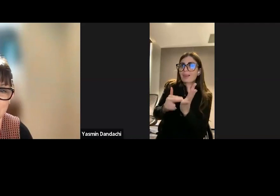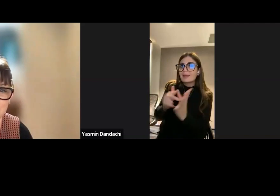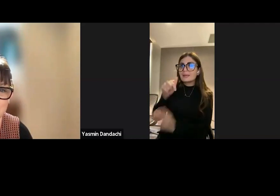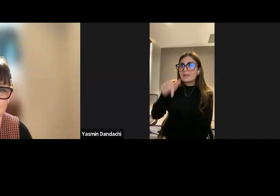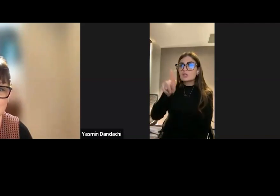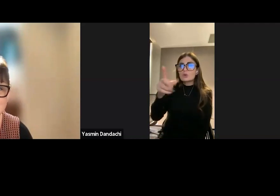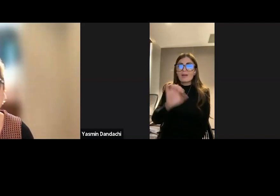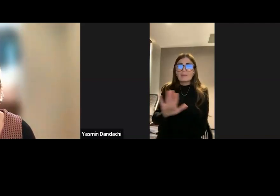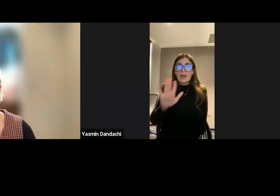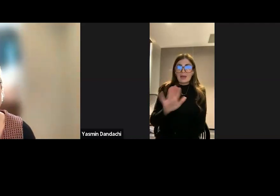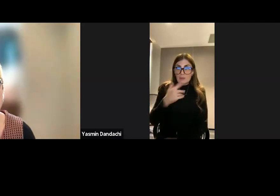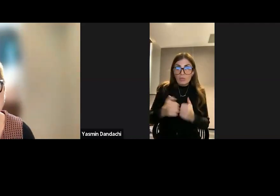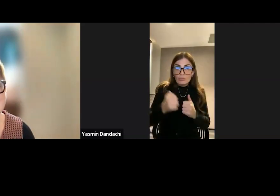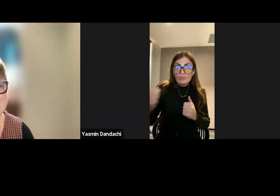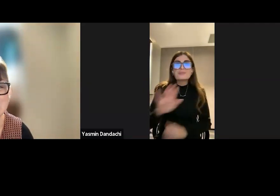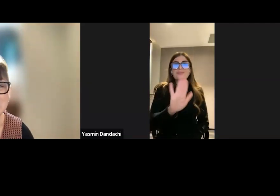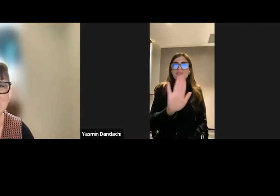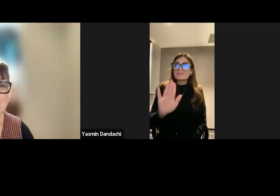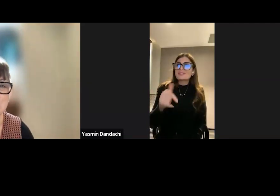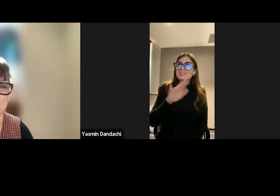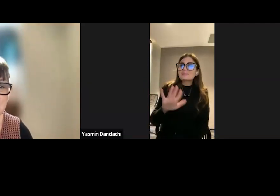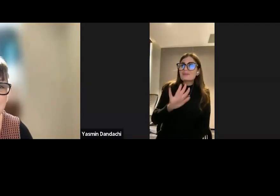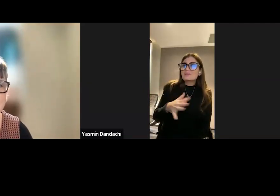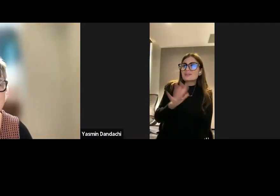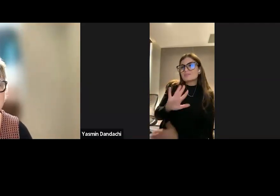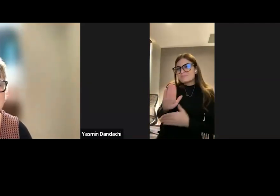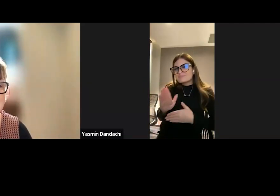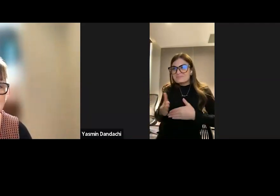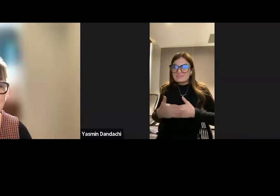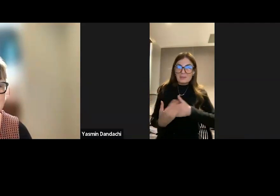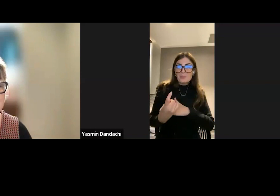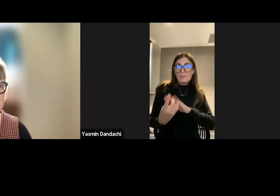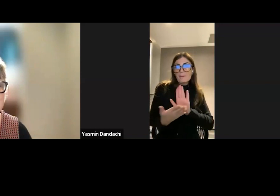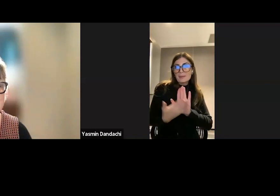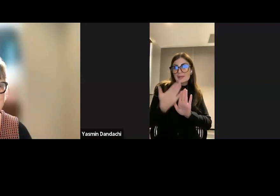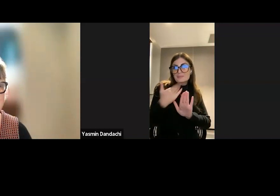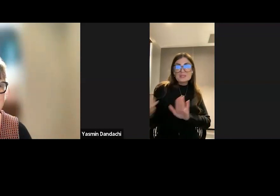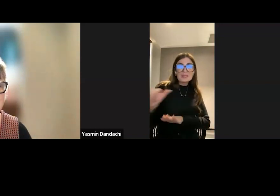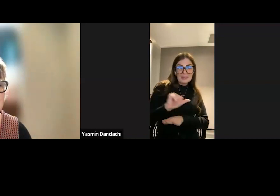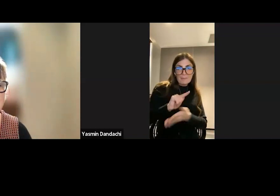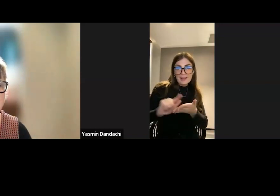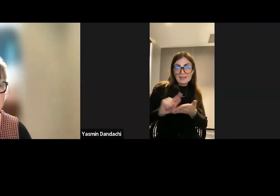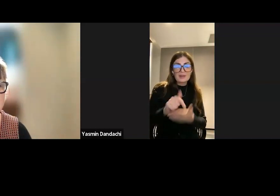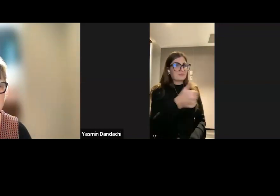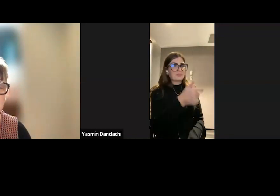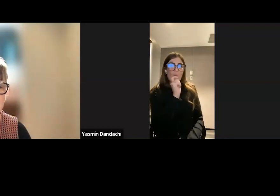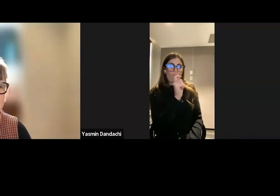You've got about... Have I gone on too long? You can maybe round it up in a minute if that's OK. We can come back to this because... I'm almost there. No, no, no, I'm almost there.